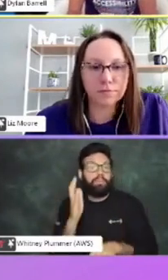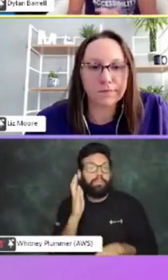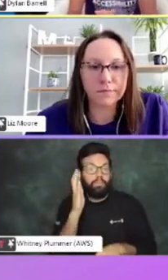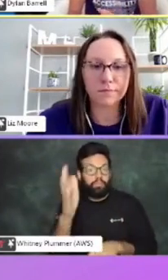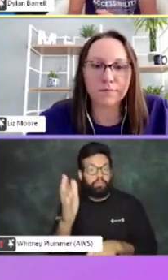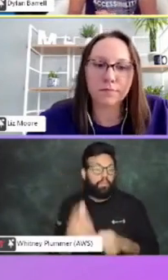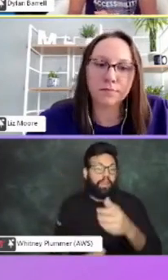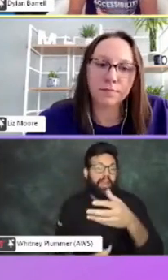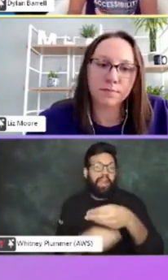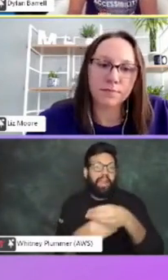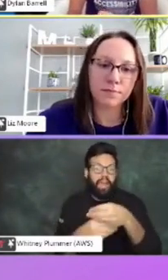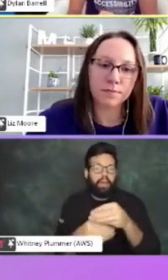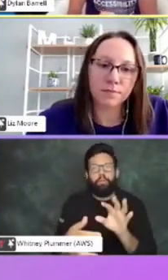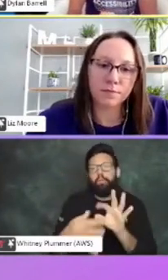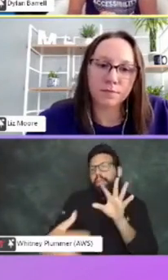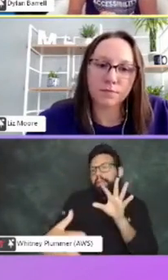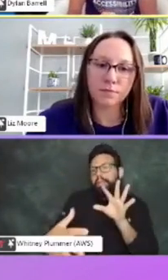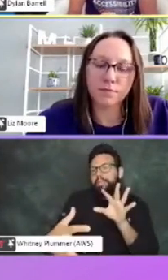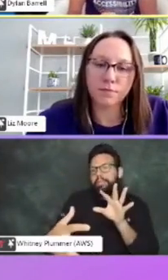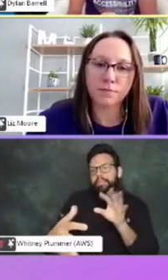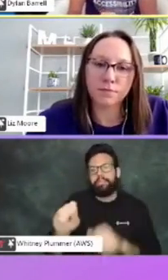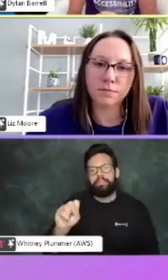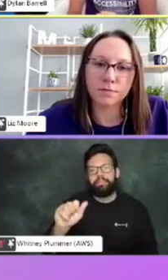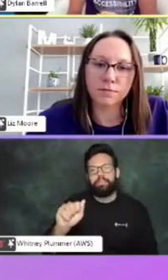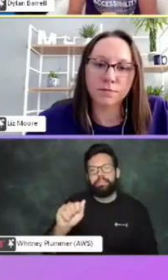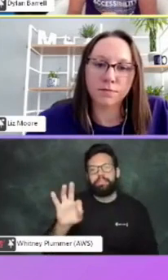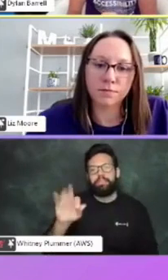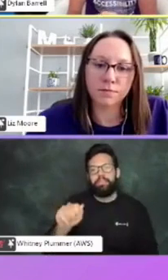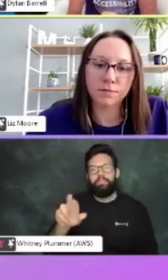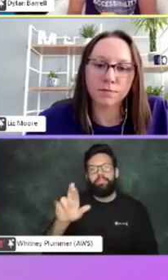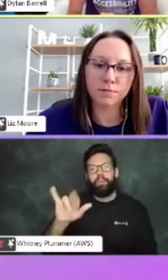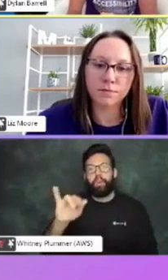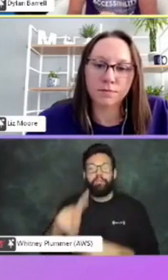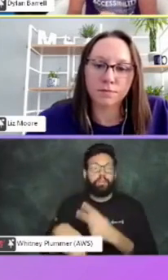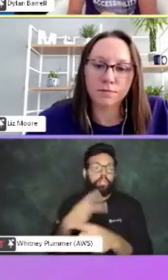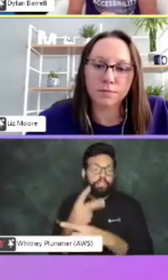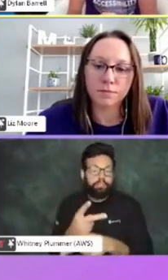We've talked about it, about doing that. If you're interested in that, once again,